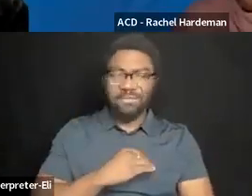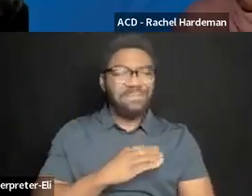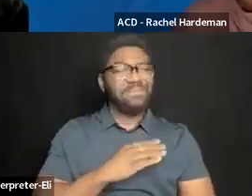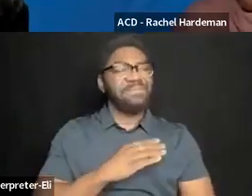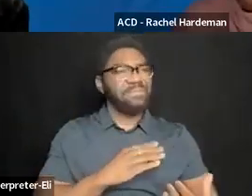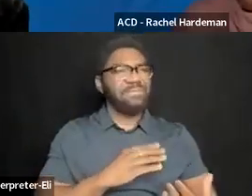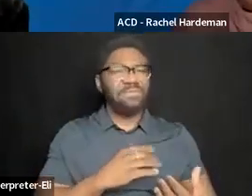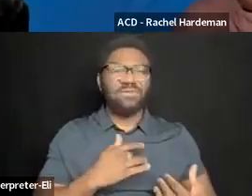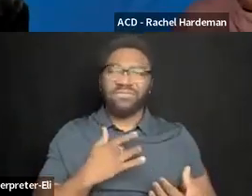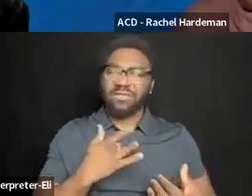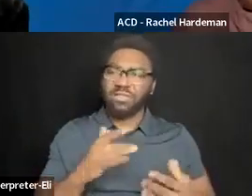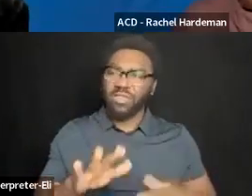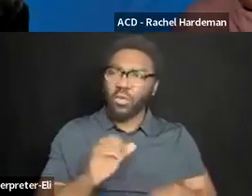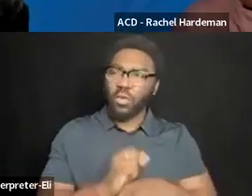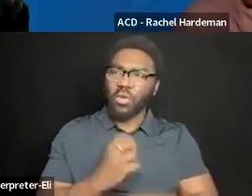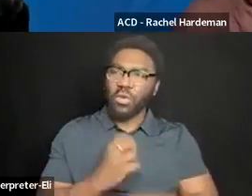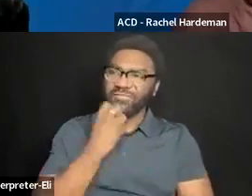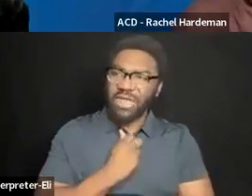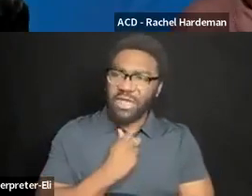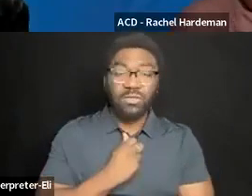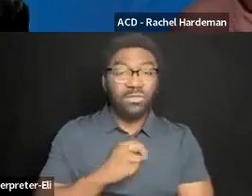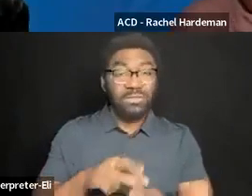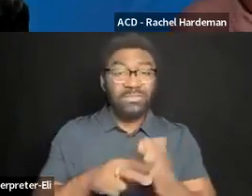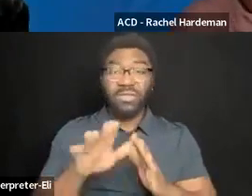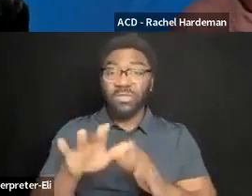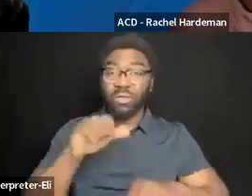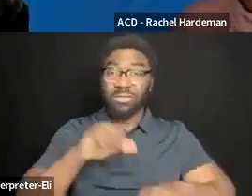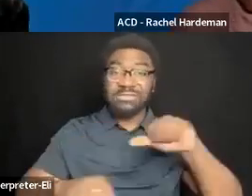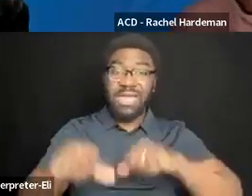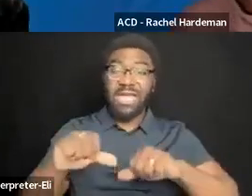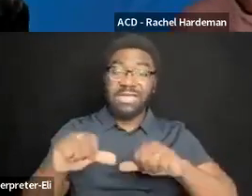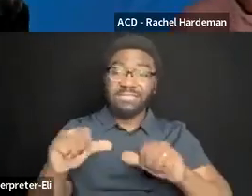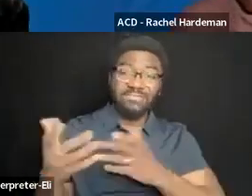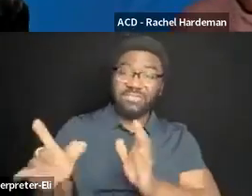into a peer-reviewed publication, then that's great.